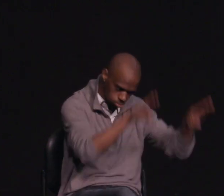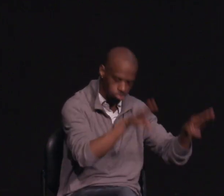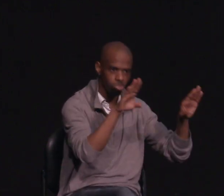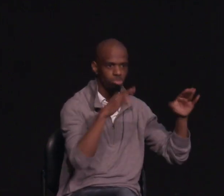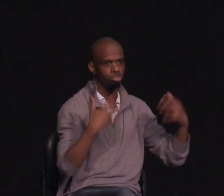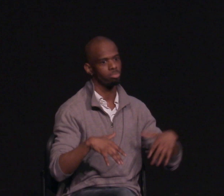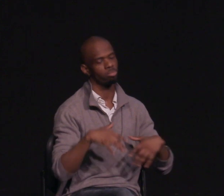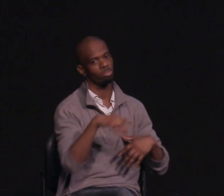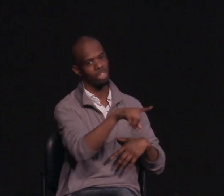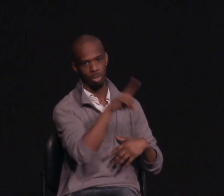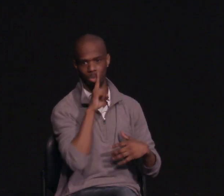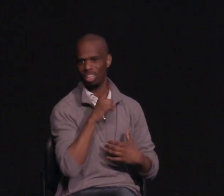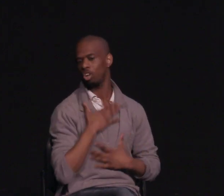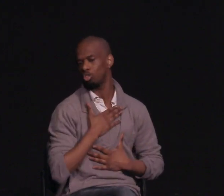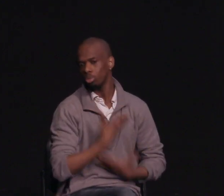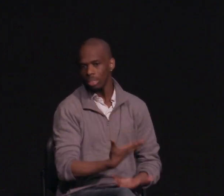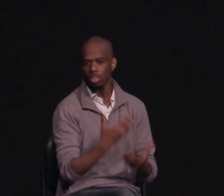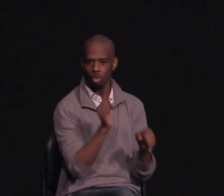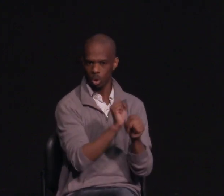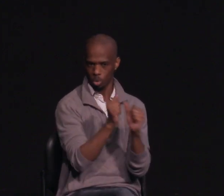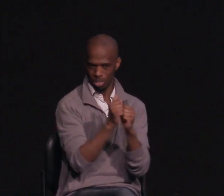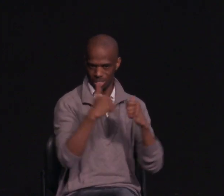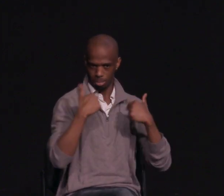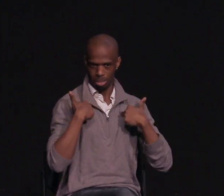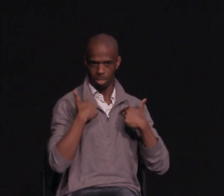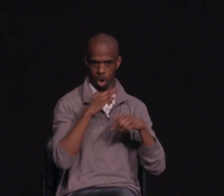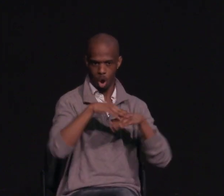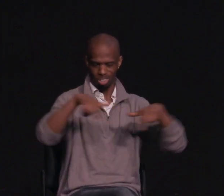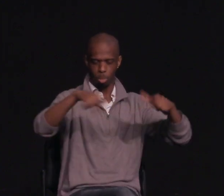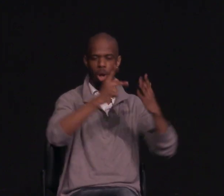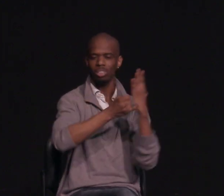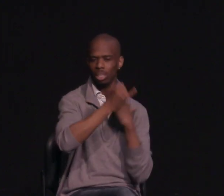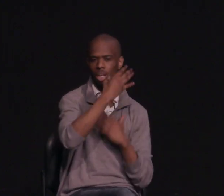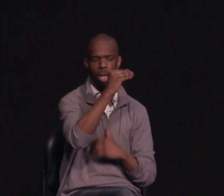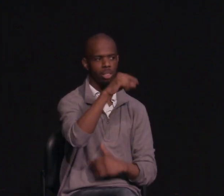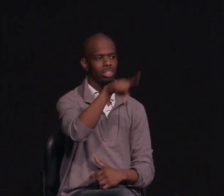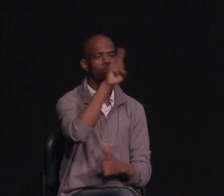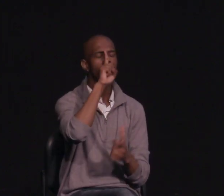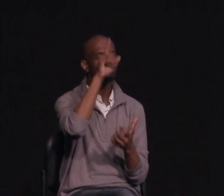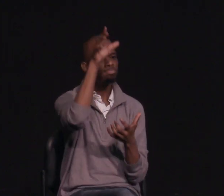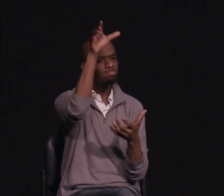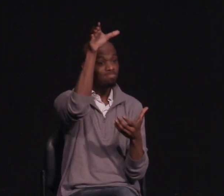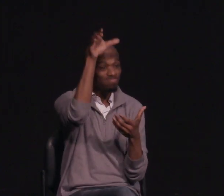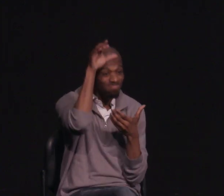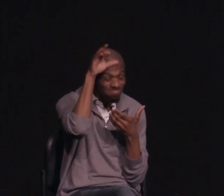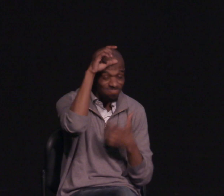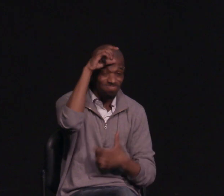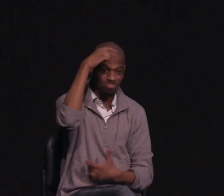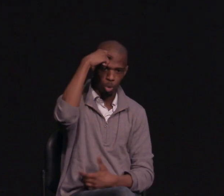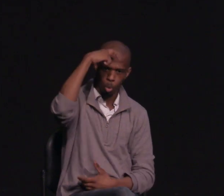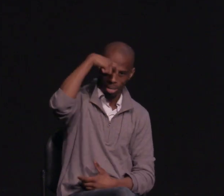to work with me on the Sacred Larder project and whose knowledge and wisdom and experience I think we can all learn from.